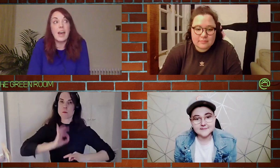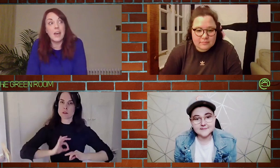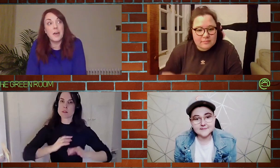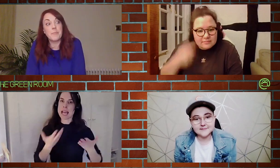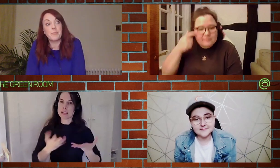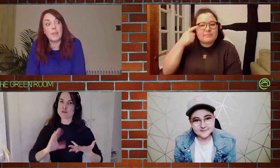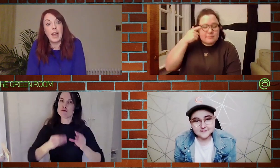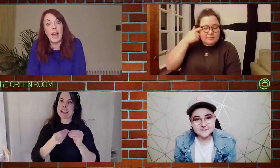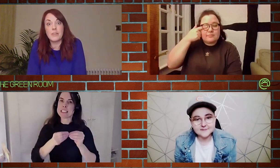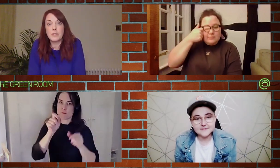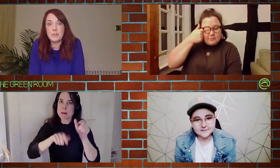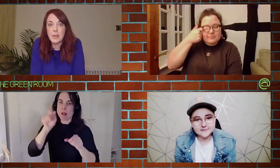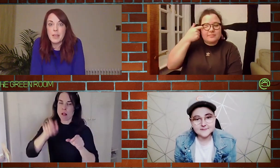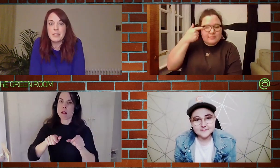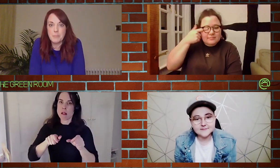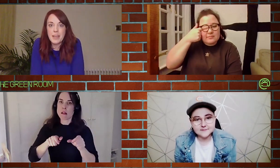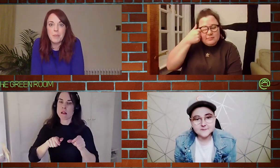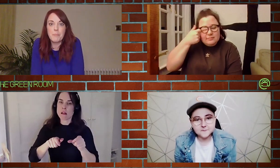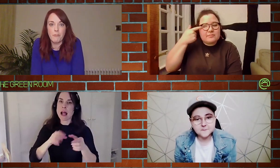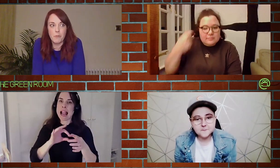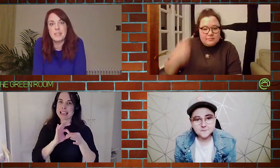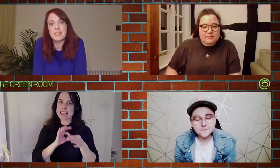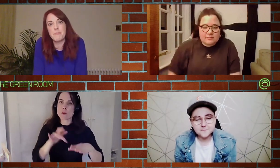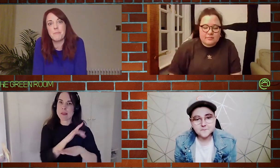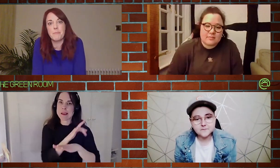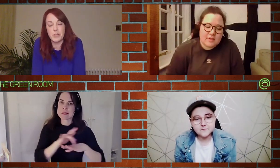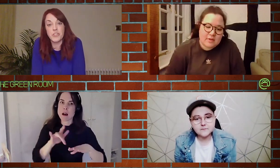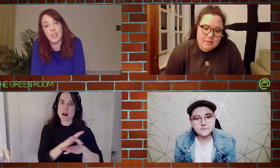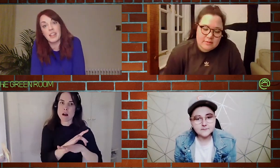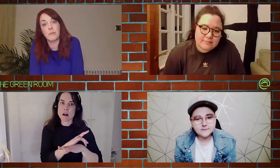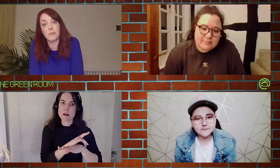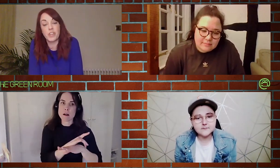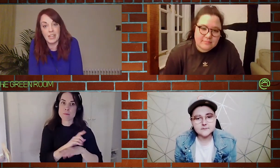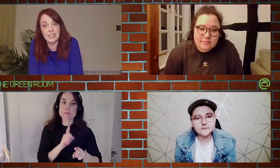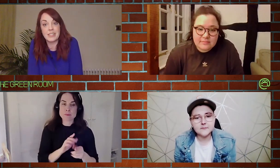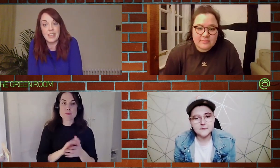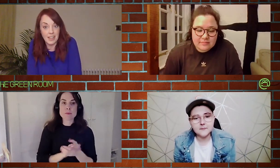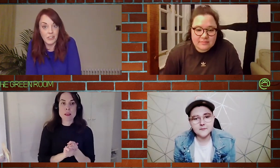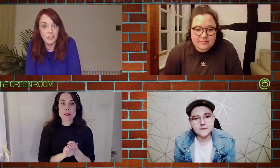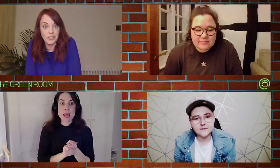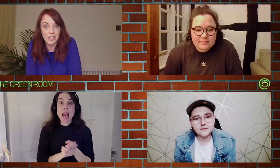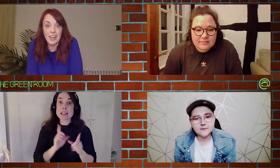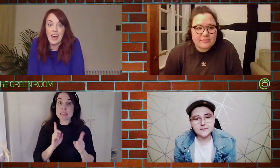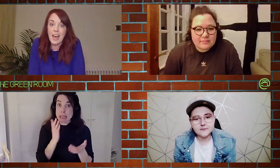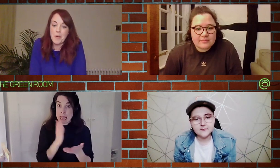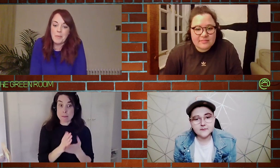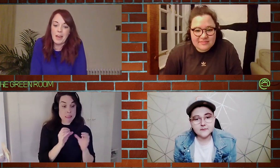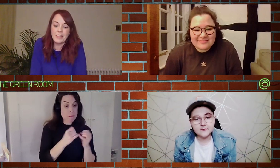And it's a BA Performance in British Sign Language and English.